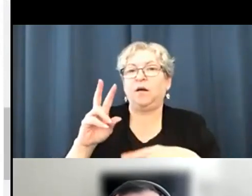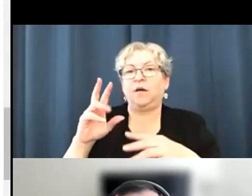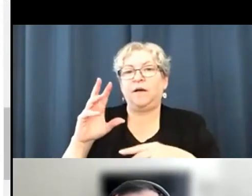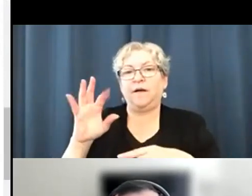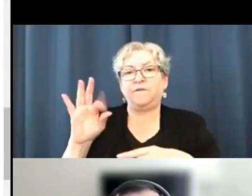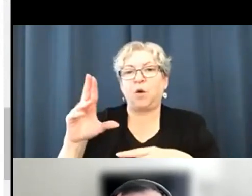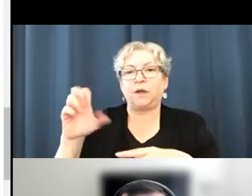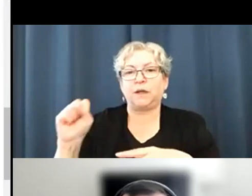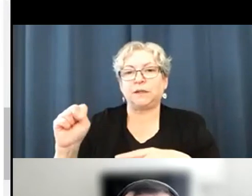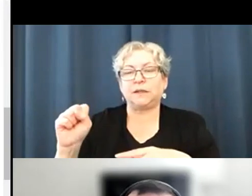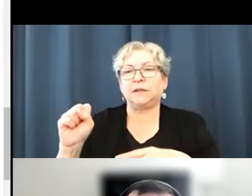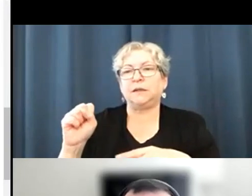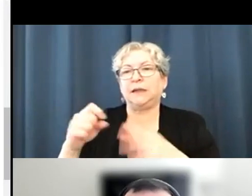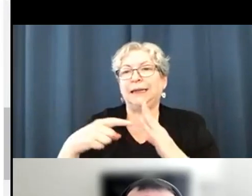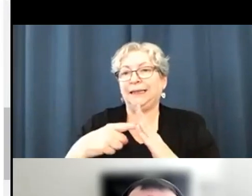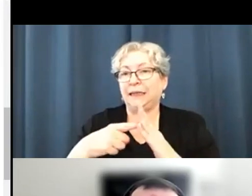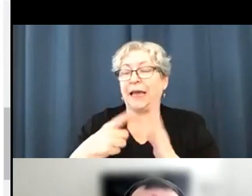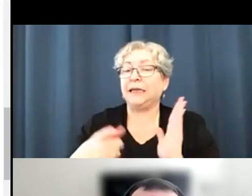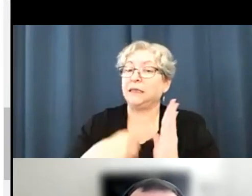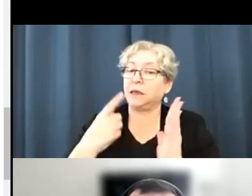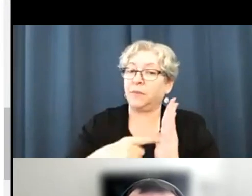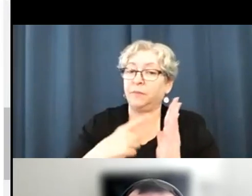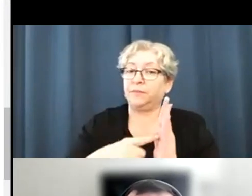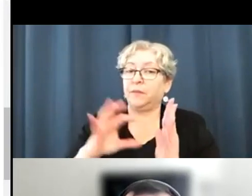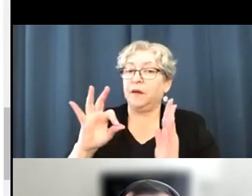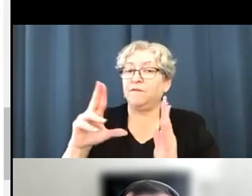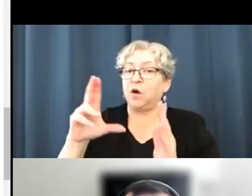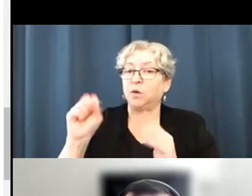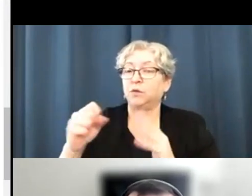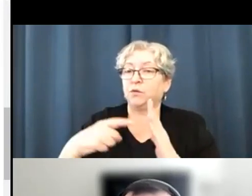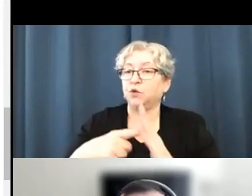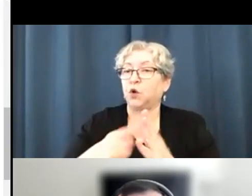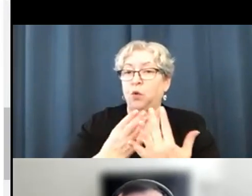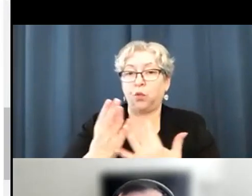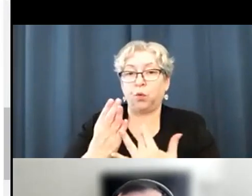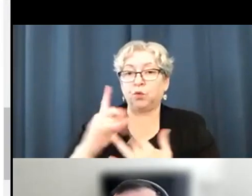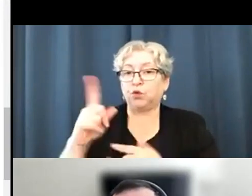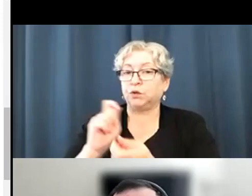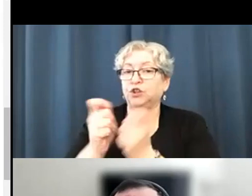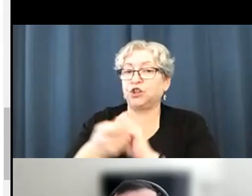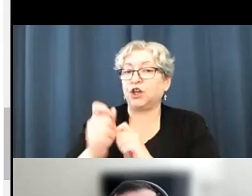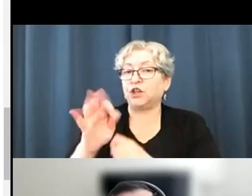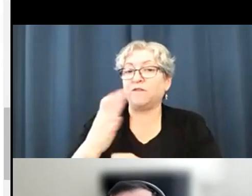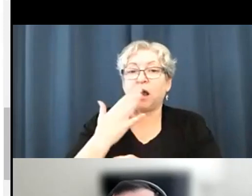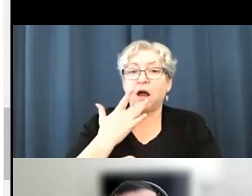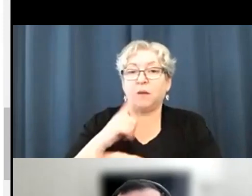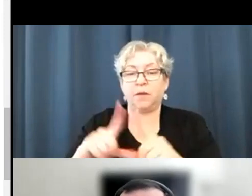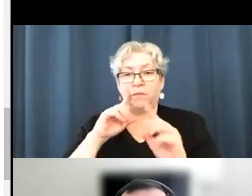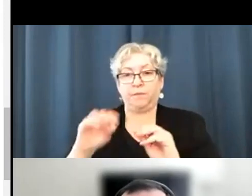And sometimes, the focus is indicated through. It's just a change in color, but it should be very obvious where my focus is